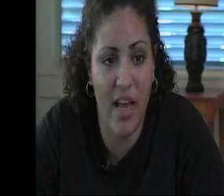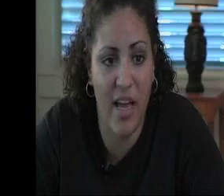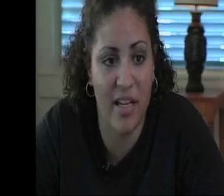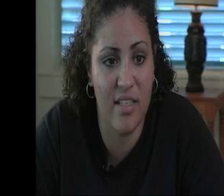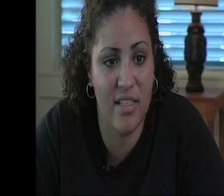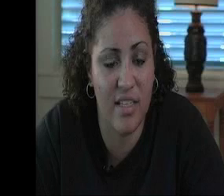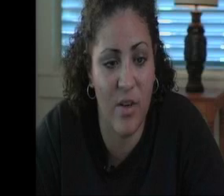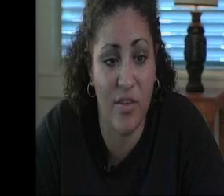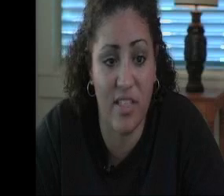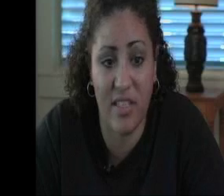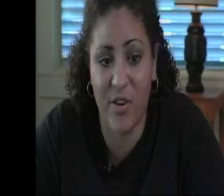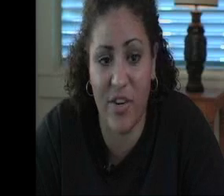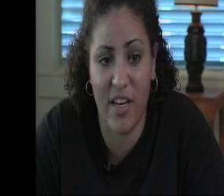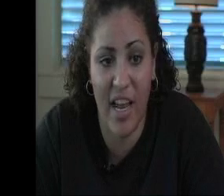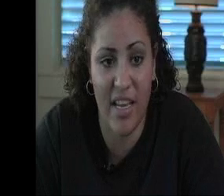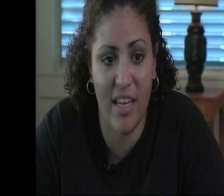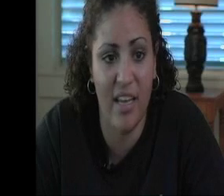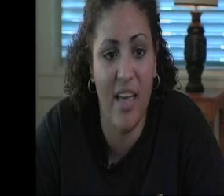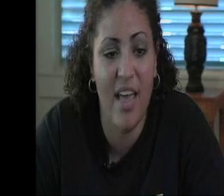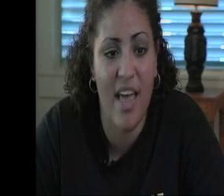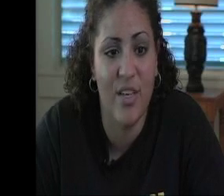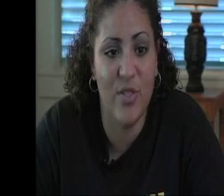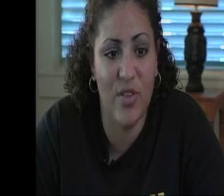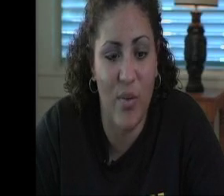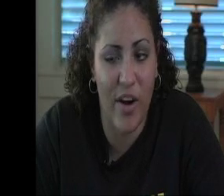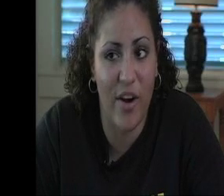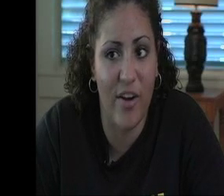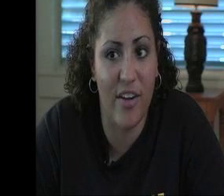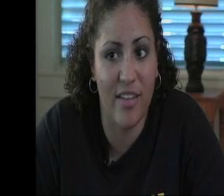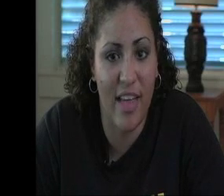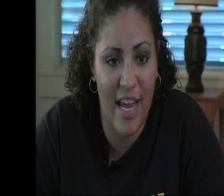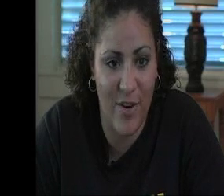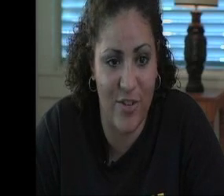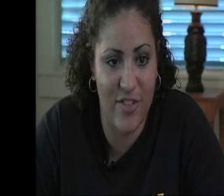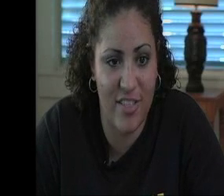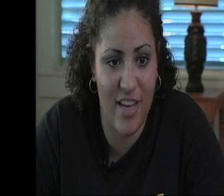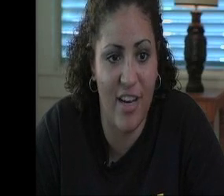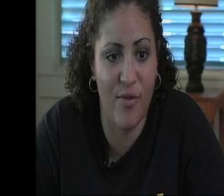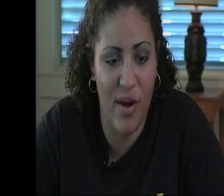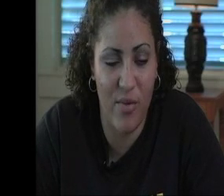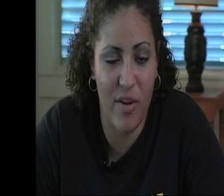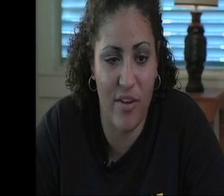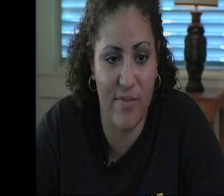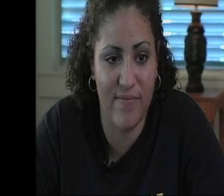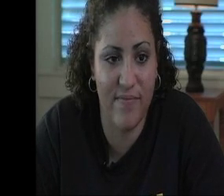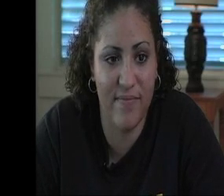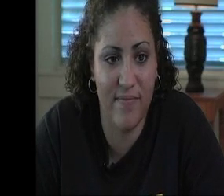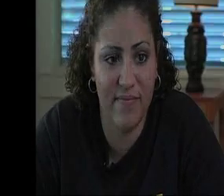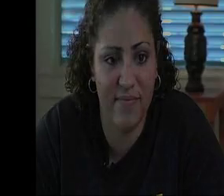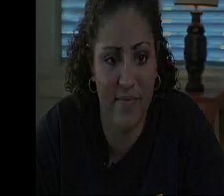and over 680 square acres of ground water.